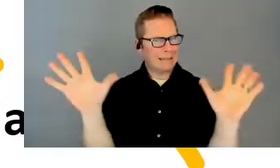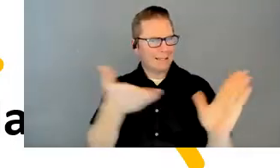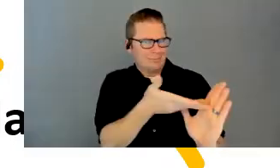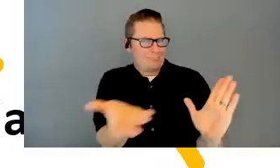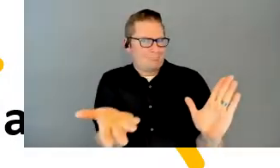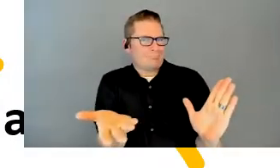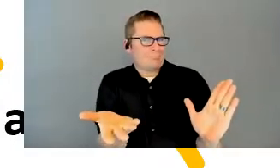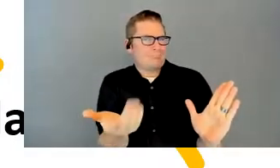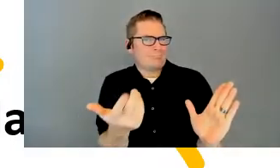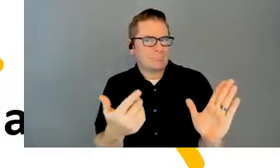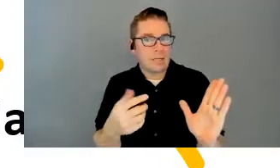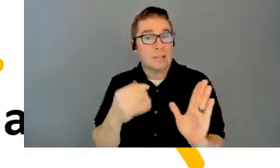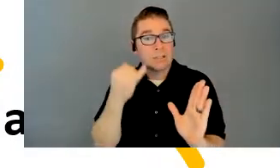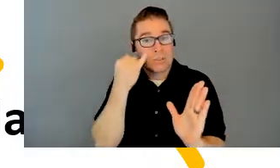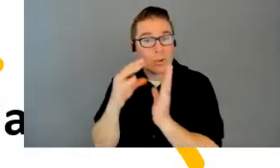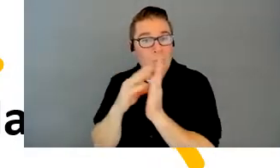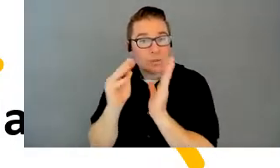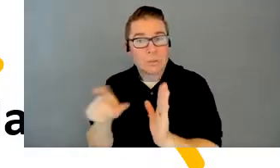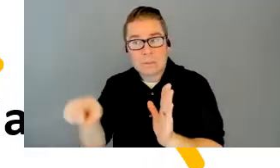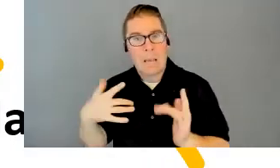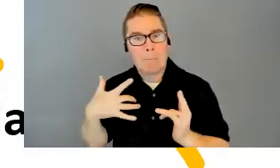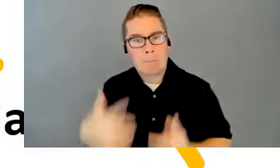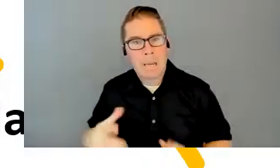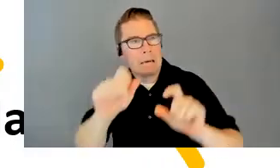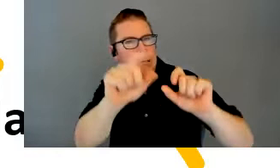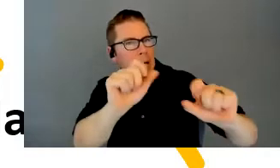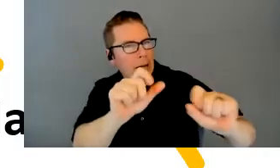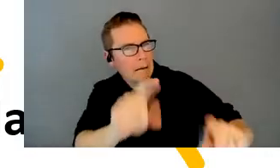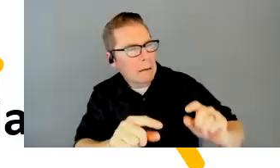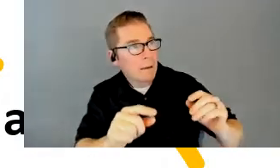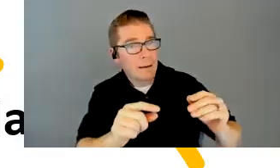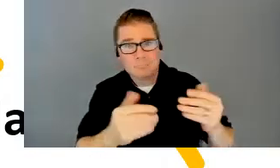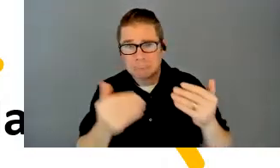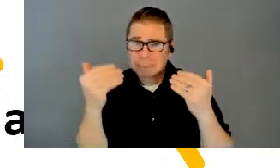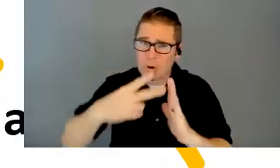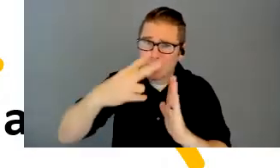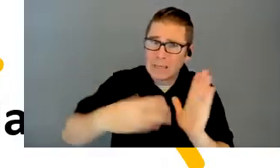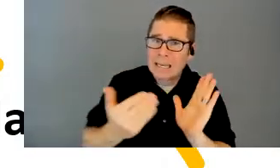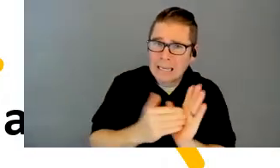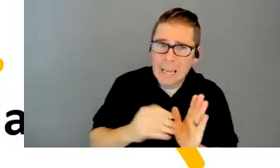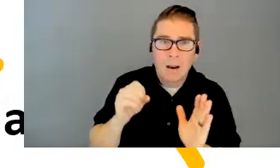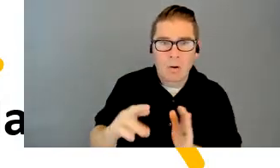if students are asking questions, go back and read it through some fresh eyes and say, Well, maybe I need to tweak it